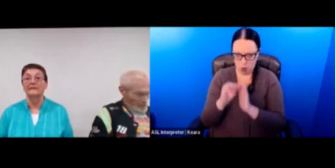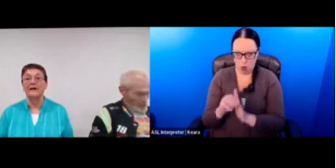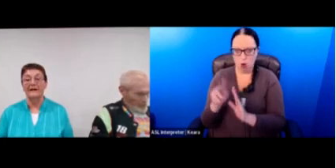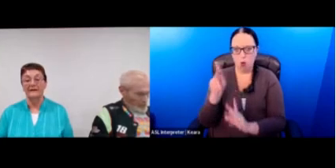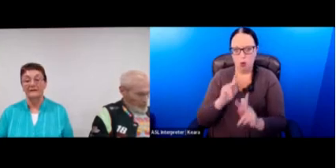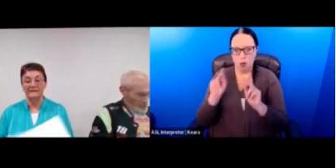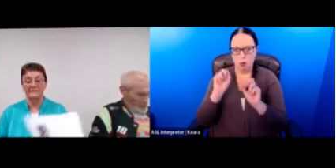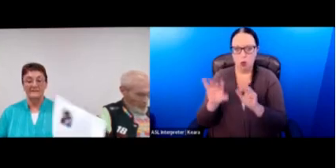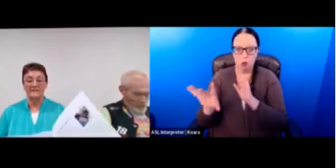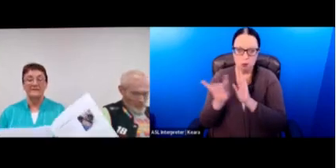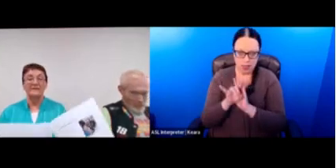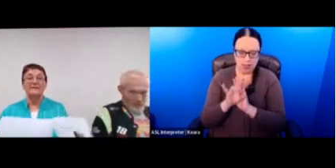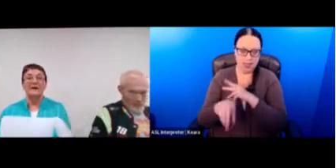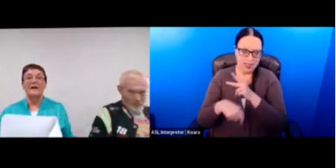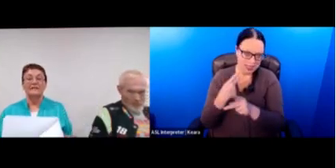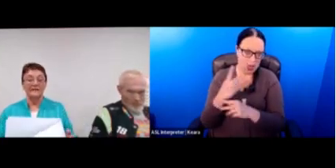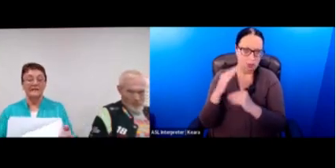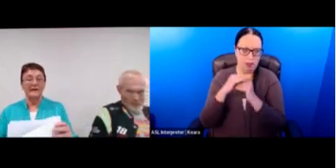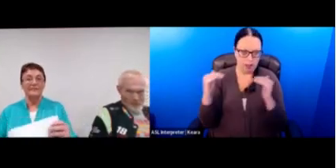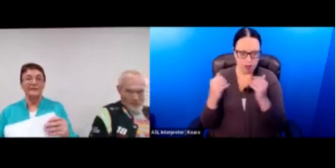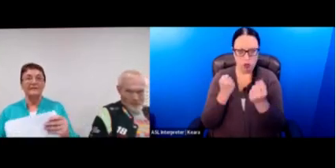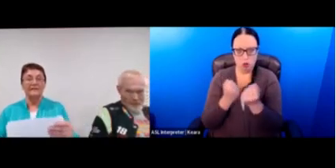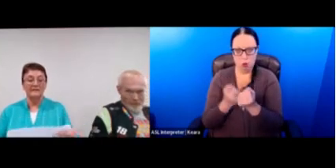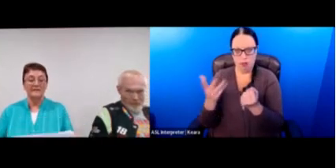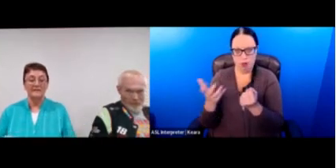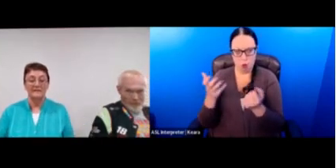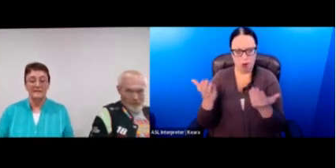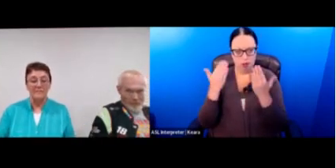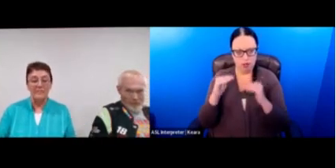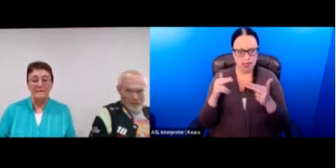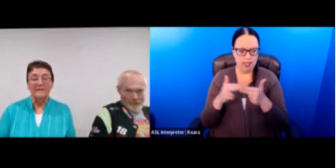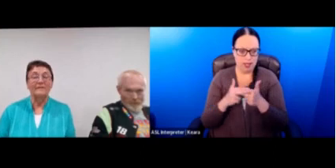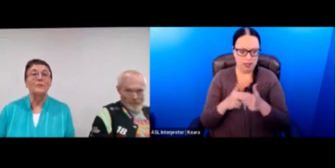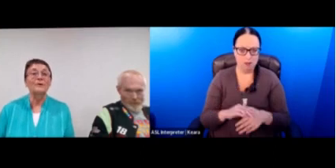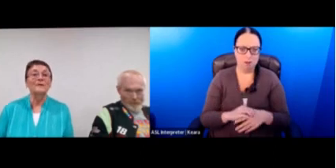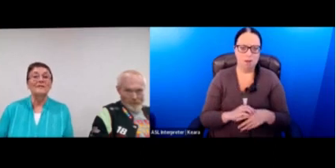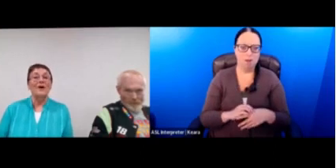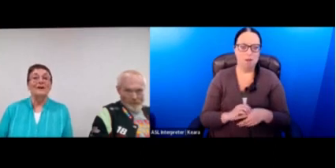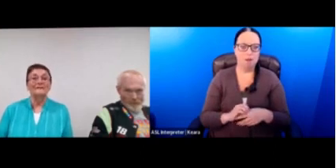desired. Alright, so next slide, please. So where are we start?